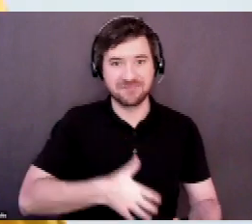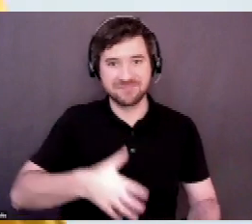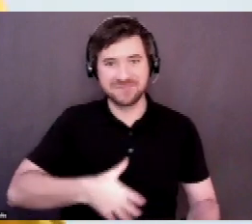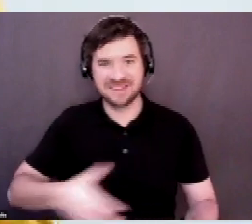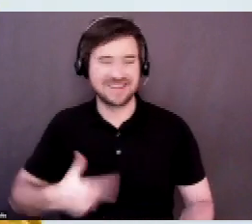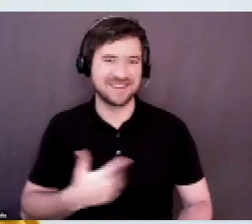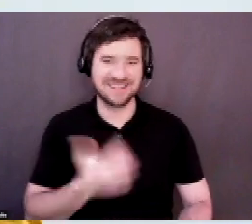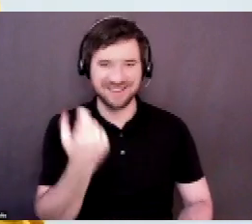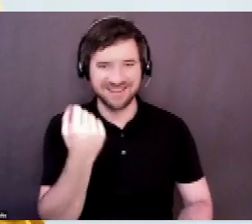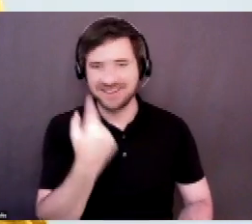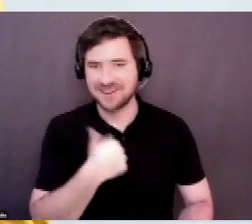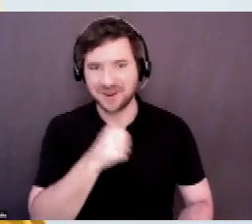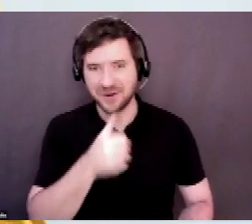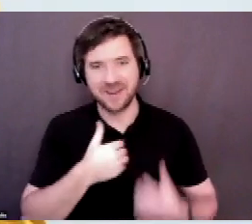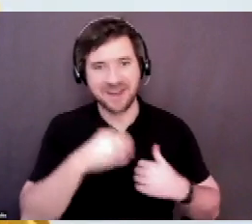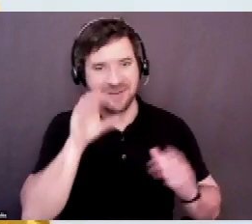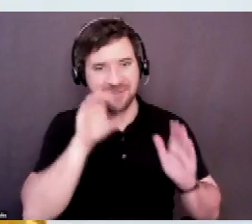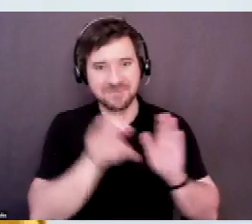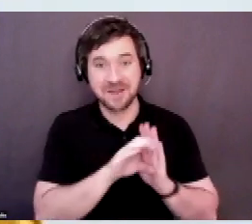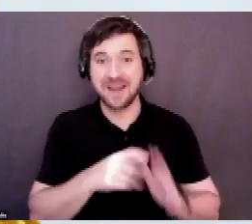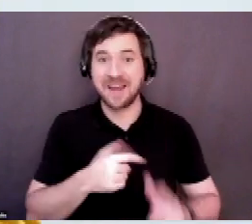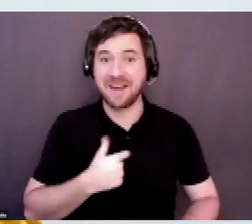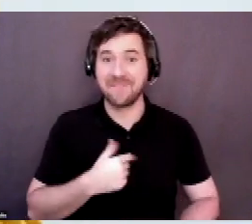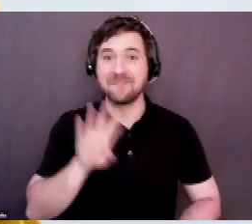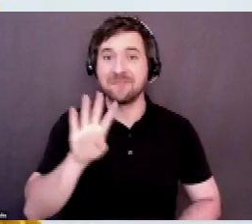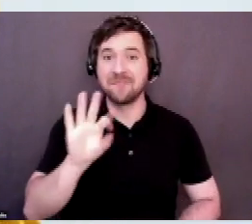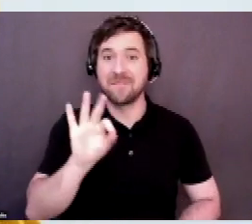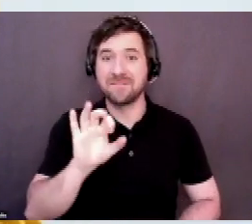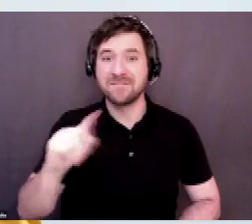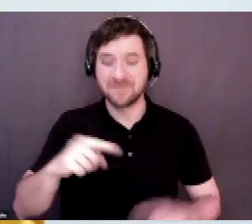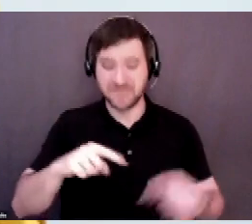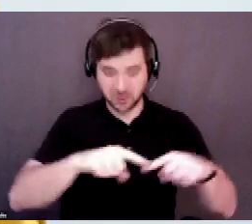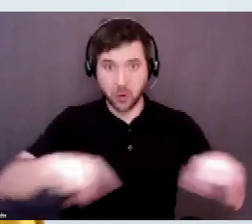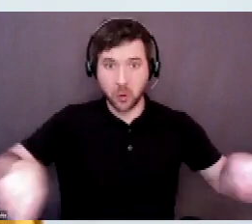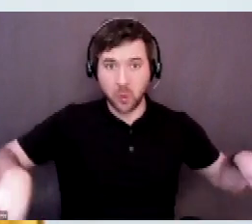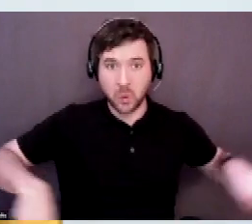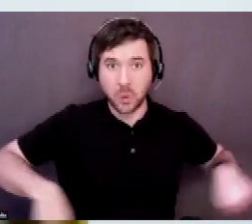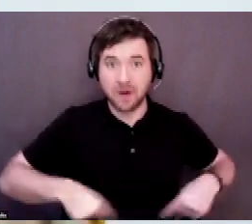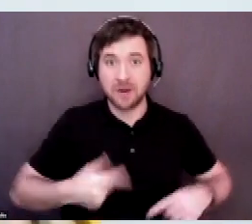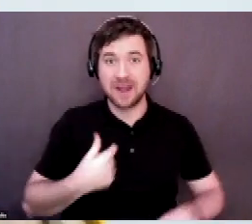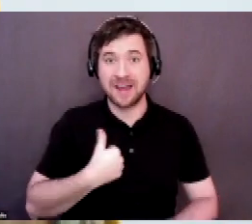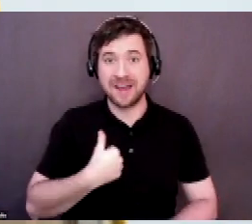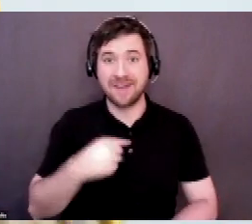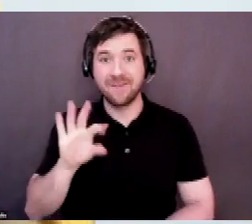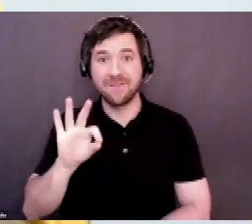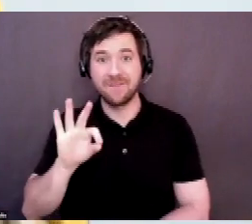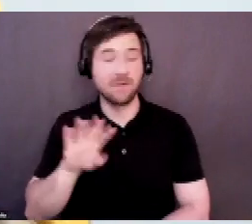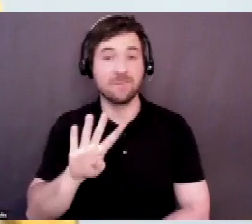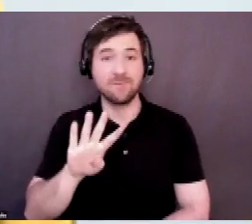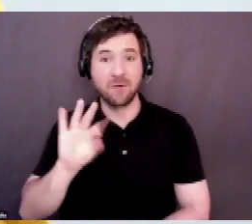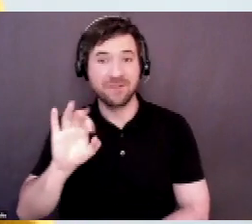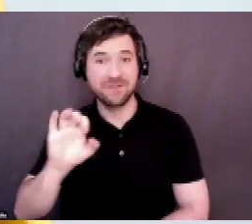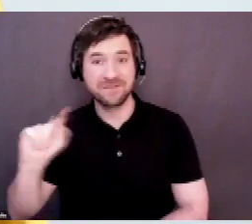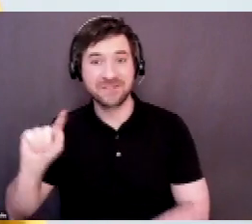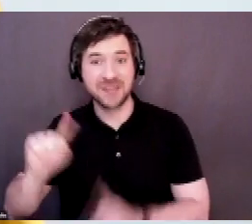but I was four feet around and I'm only four feet tall. My pregnancies really presented themselves.